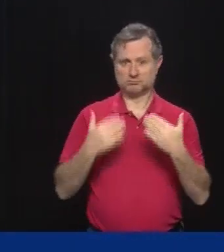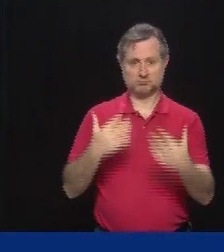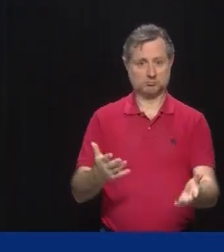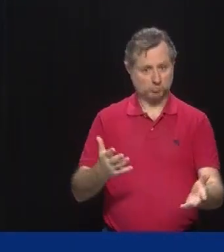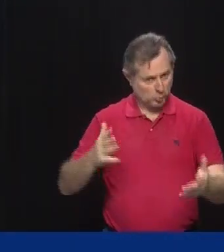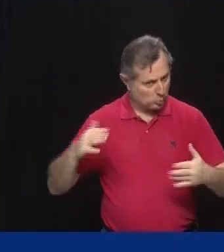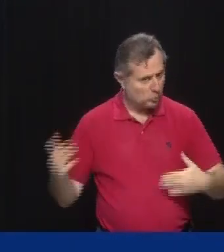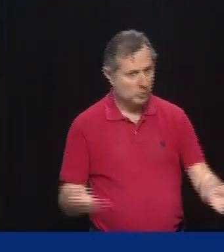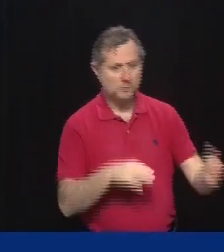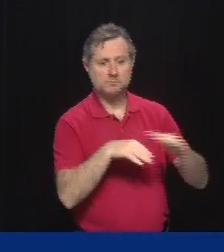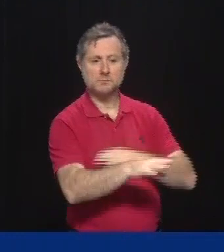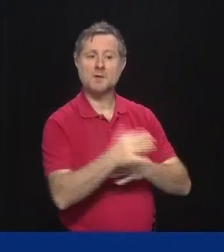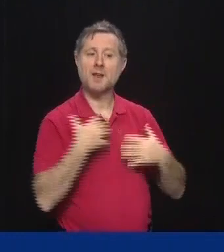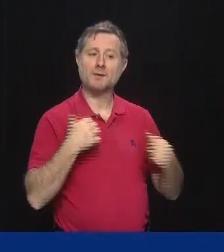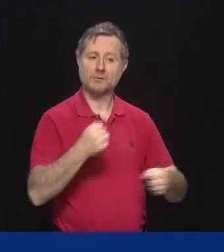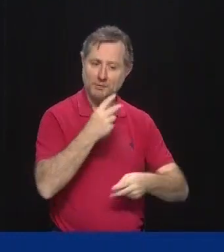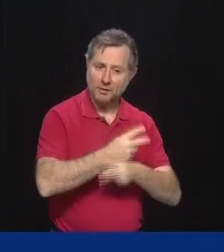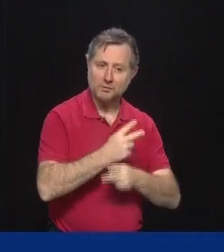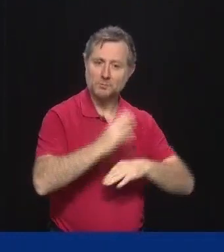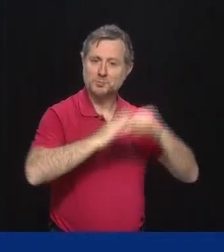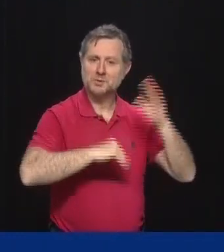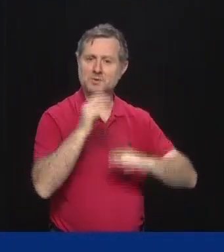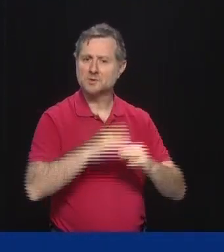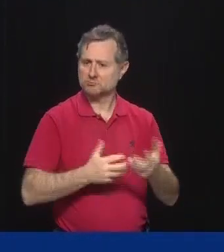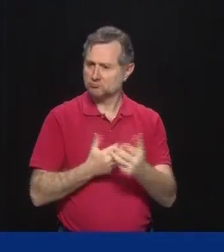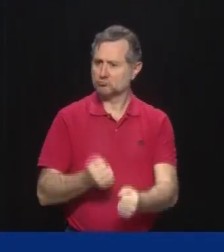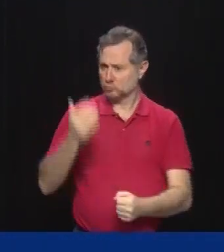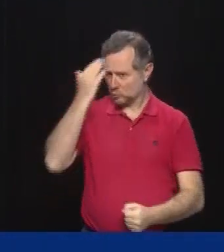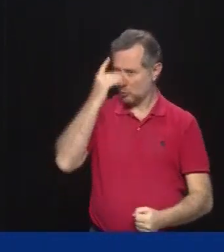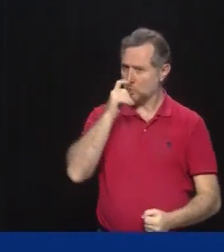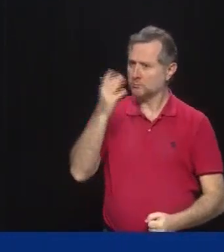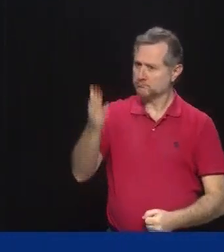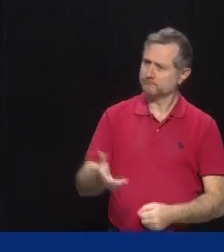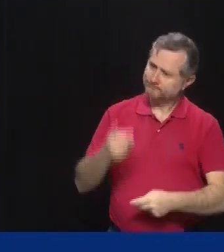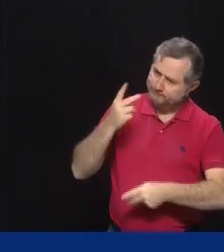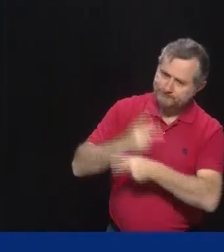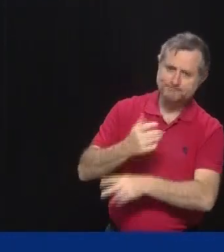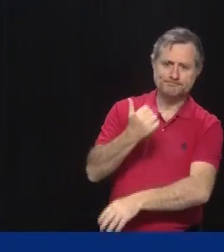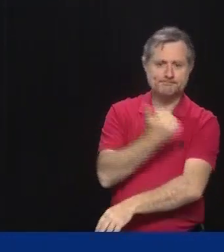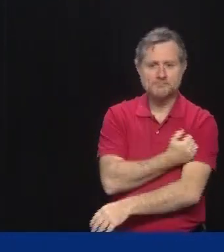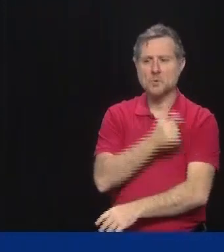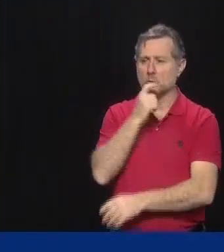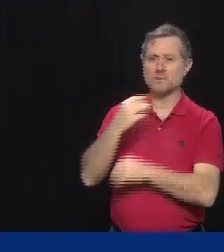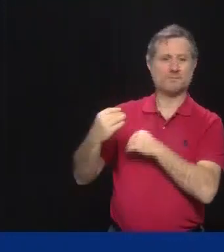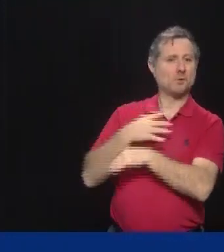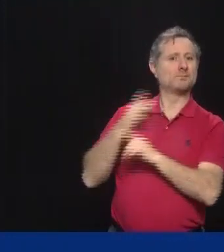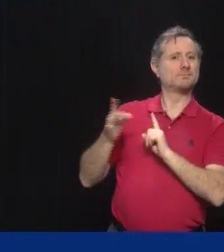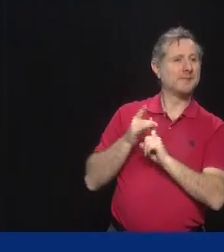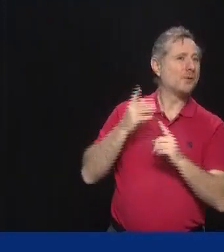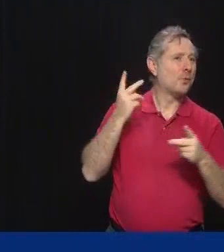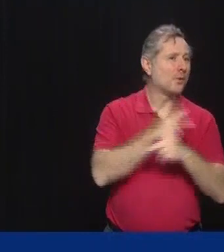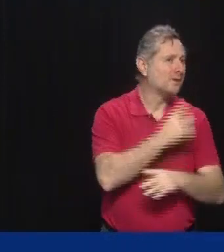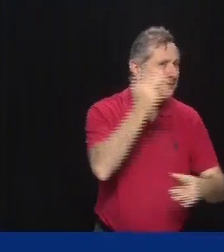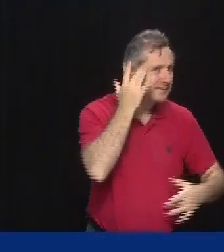CARE INSTITUTIONS AND ENTITIES ACROSS THE STATE. AS A RESULT WHEN PEOPLE ENTER A HEALTH CARE FACILITY, THEY'LL